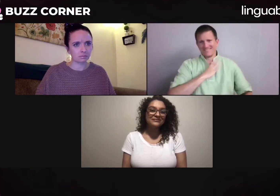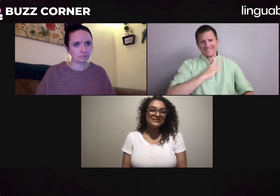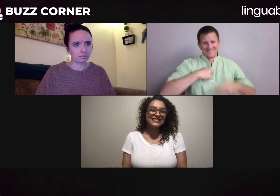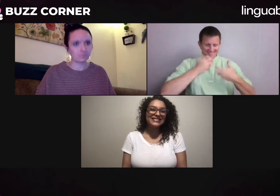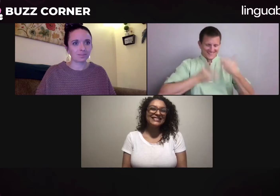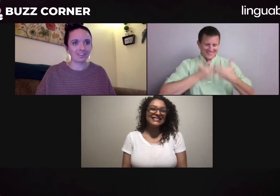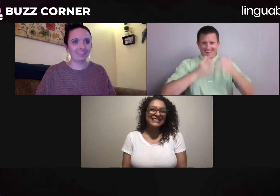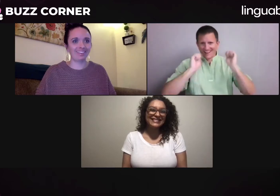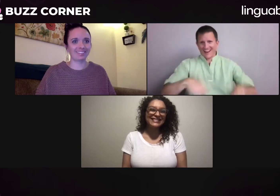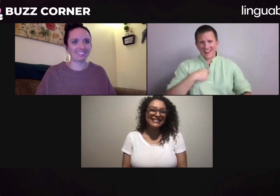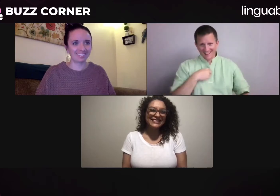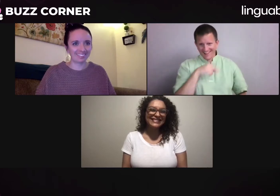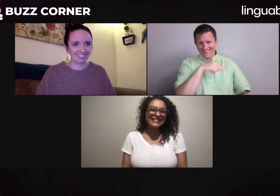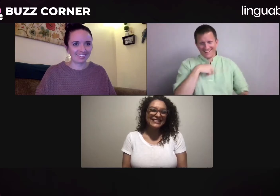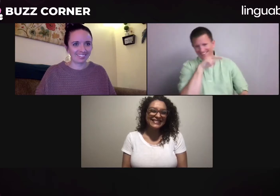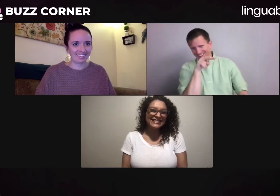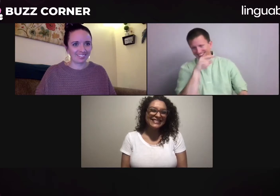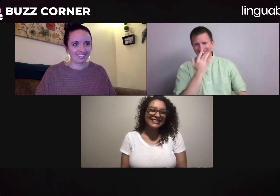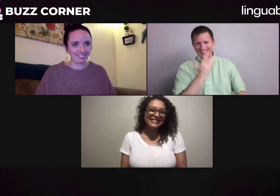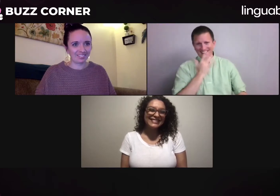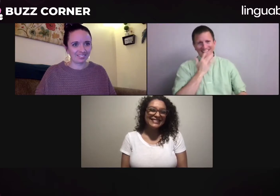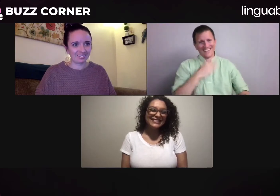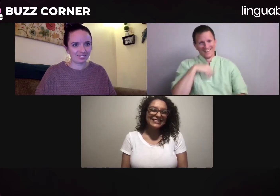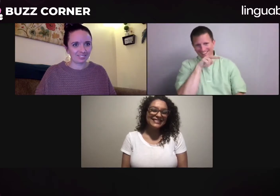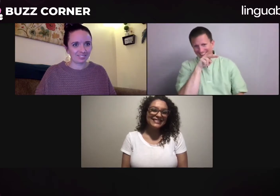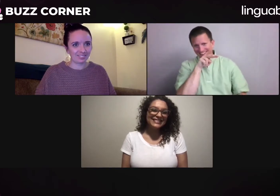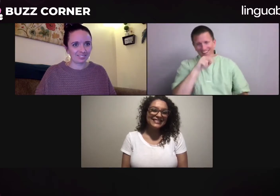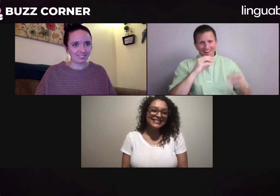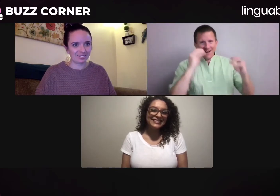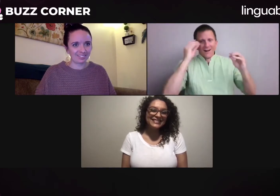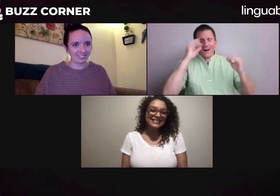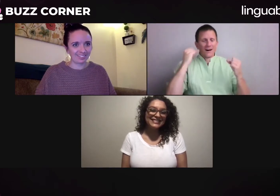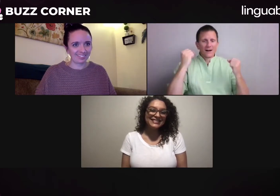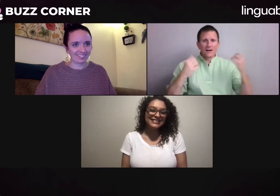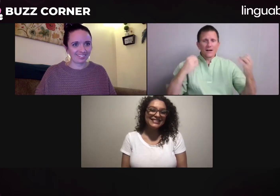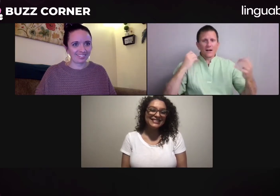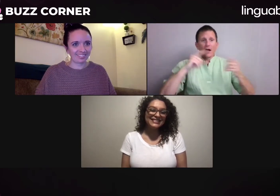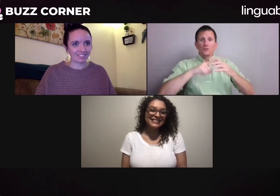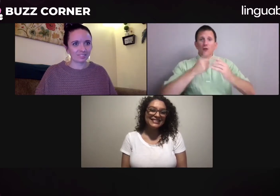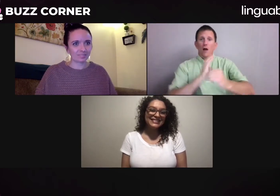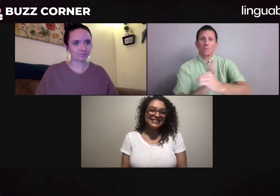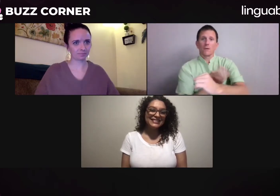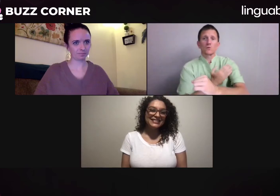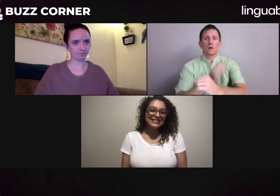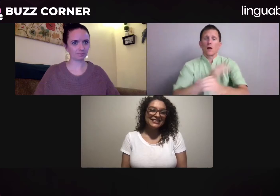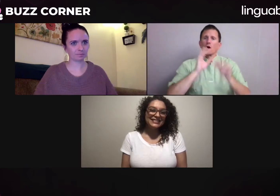Like you said, I'm trying to work hard. I can do that. I can, you know. But I was having a bit of a struggle trying to figure out what they were saying.